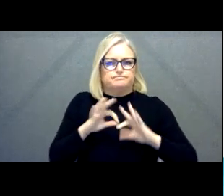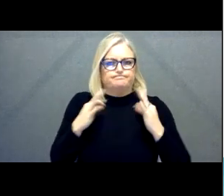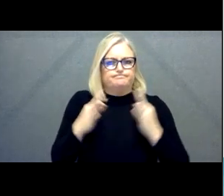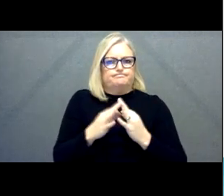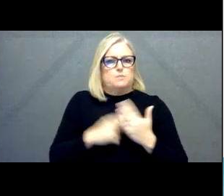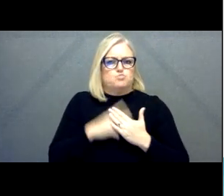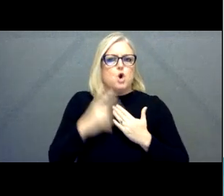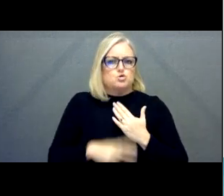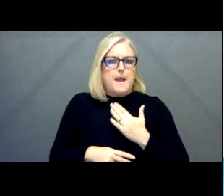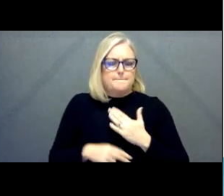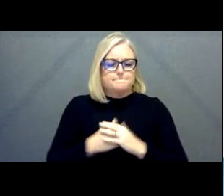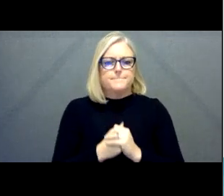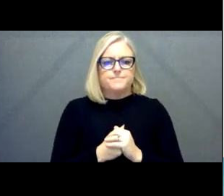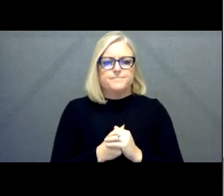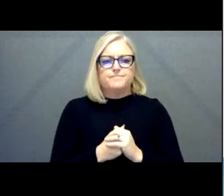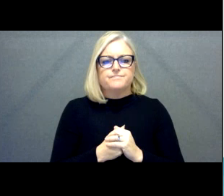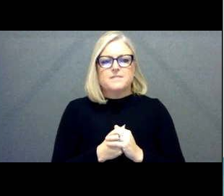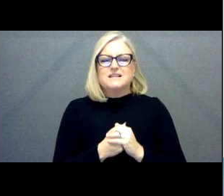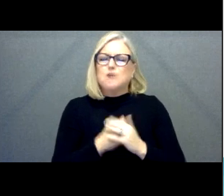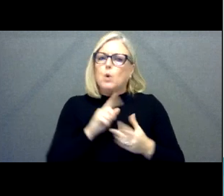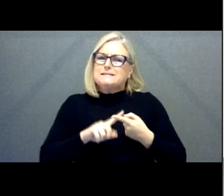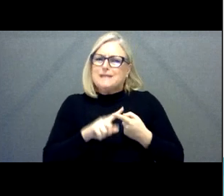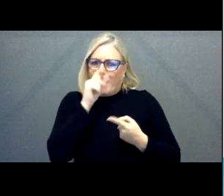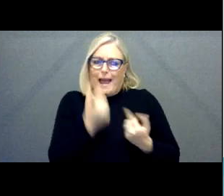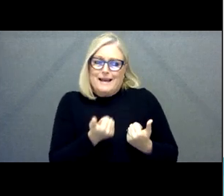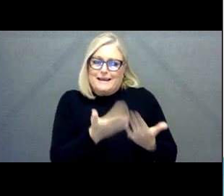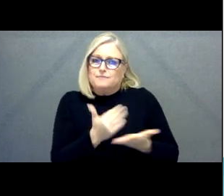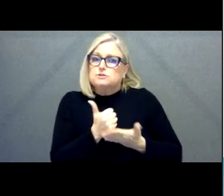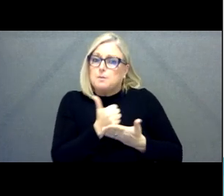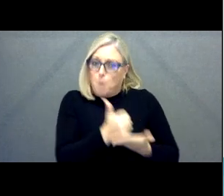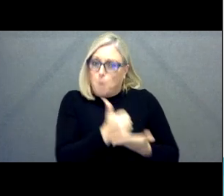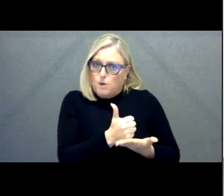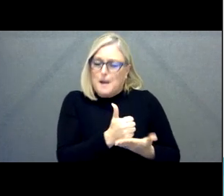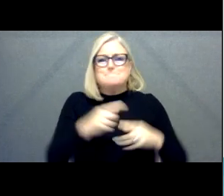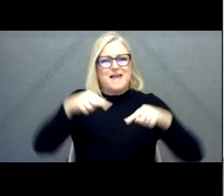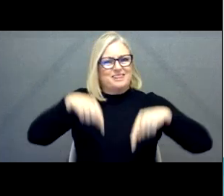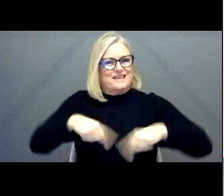some sort of some level of support but not to the extent that they would get in the 12 week program and